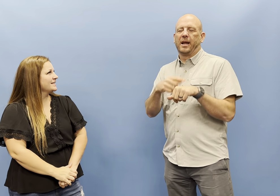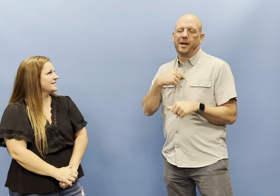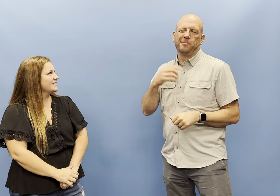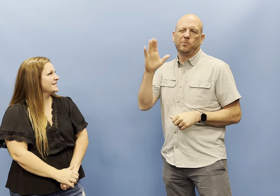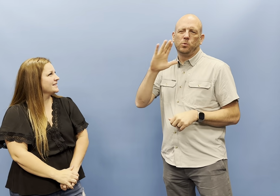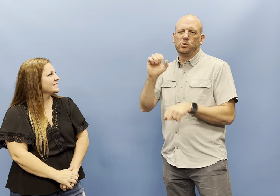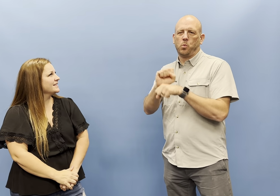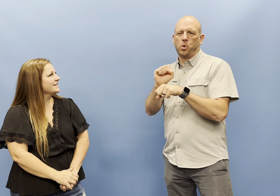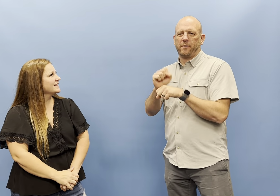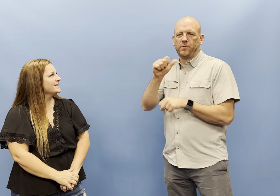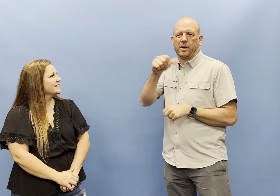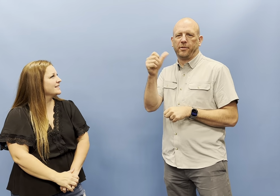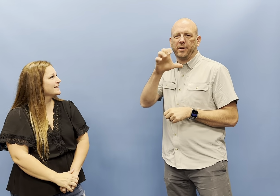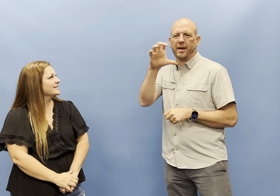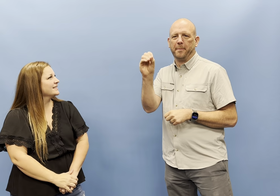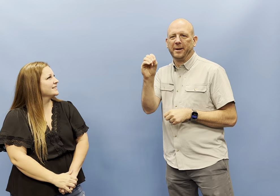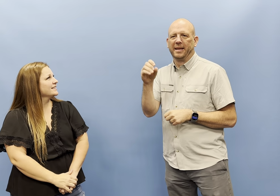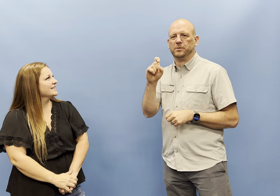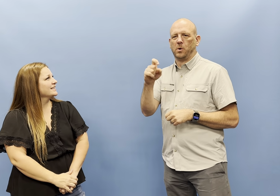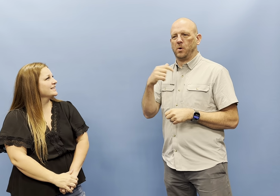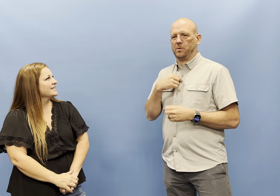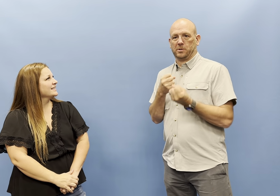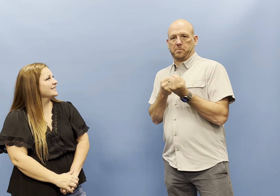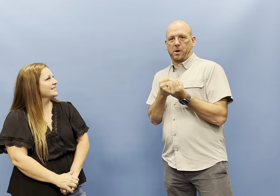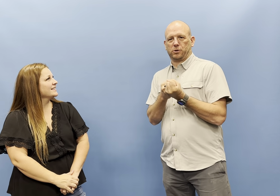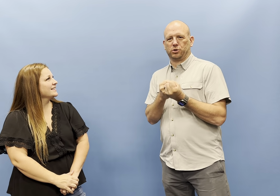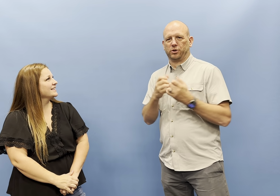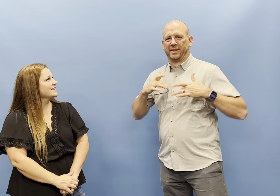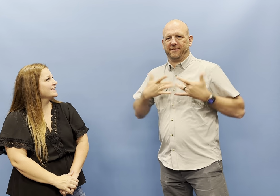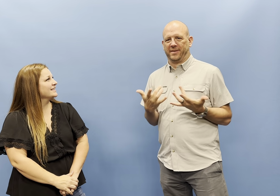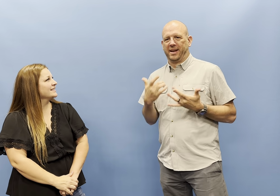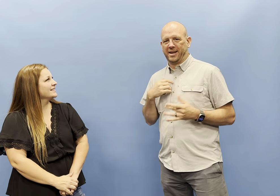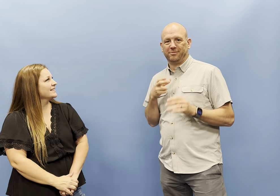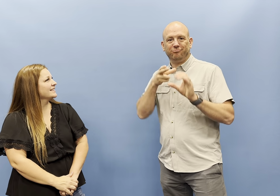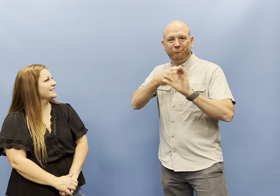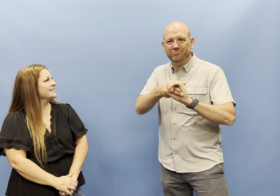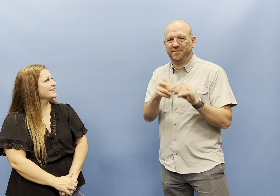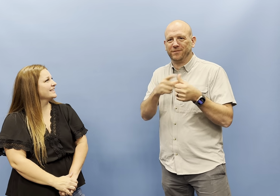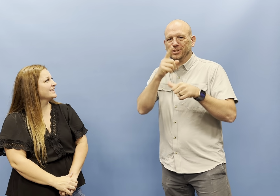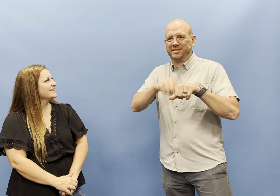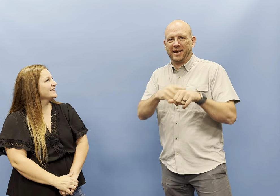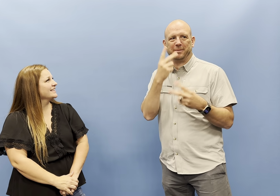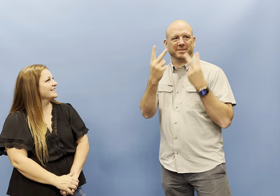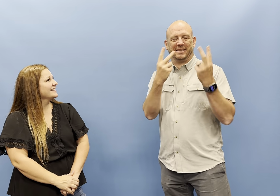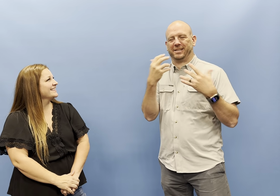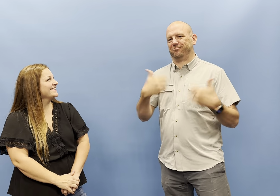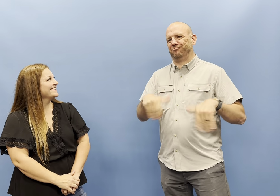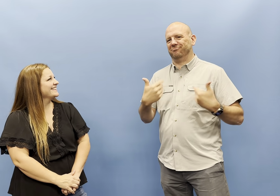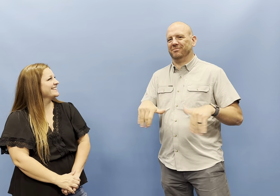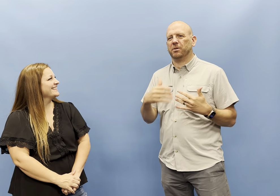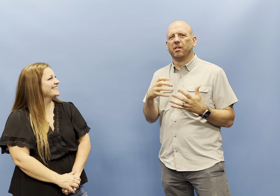I worked for another company. We sponsor their event, so I joined my team. My first time going was fun to see,